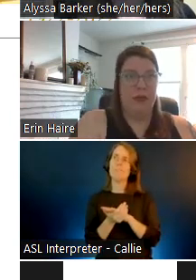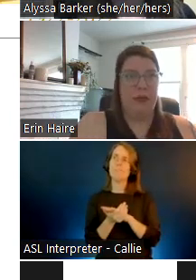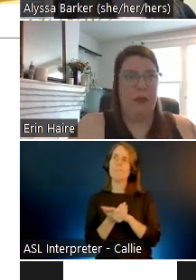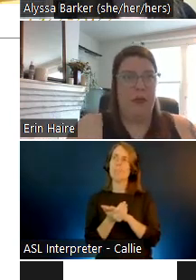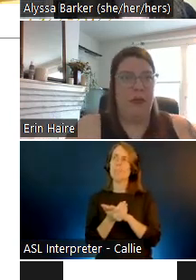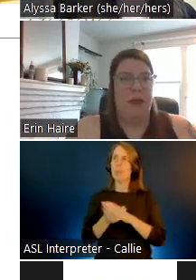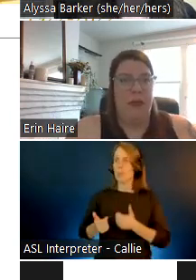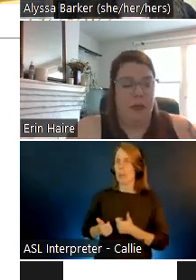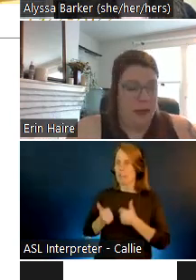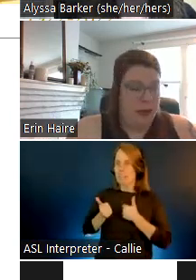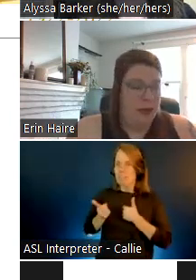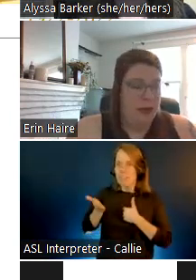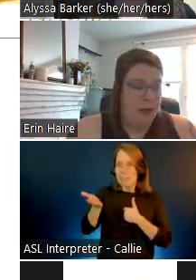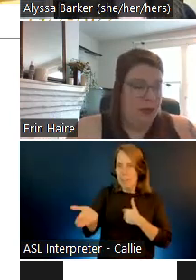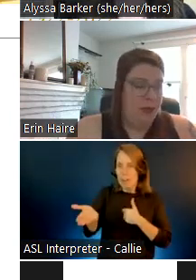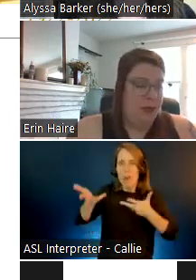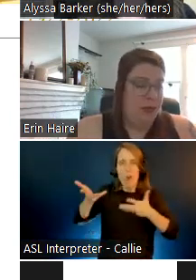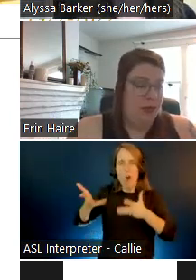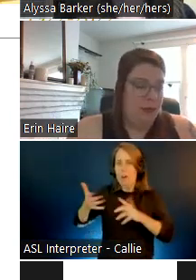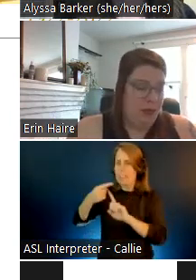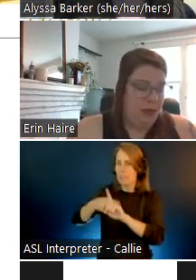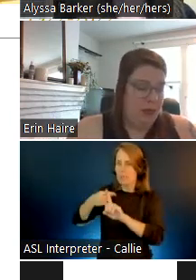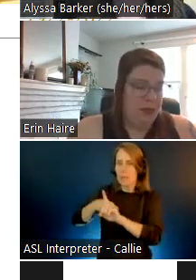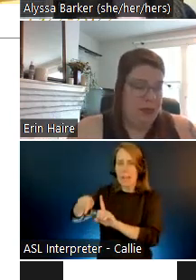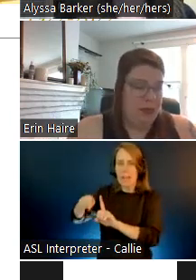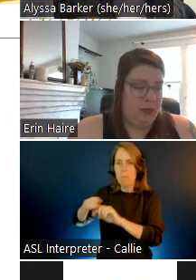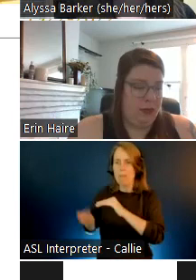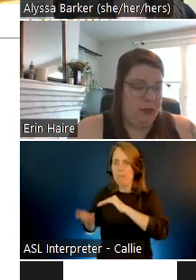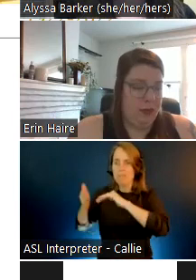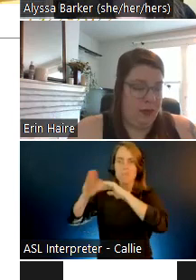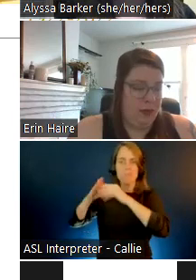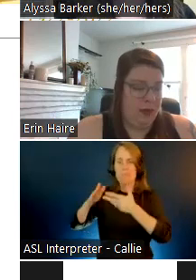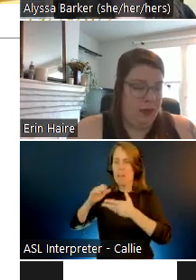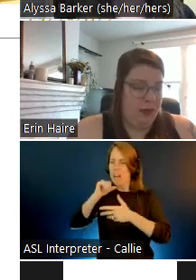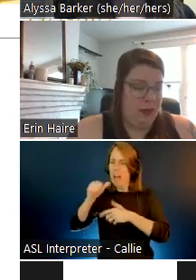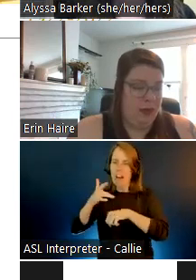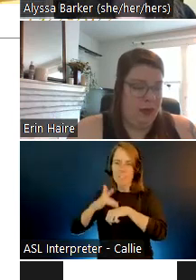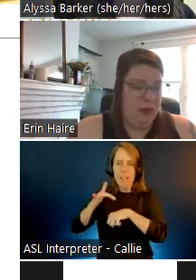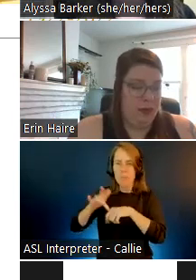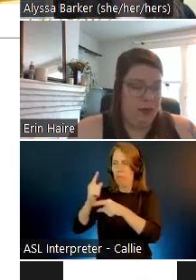available to you the way that it is another person um so that making something available um can be a